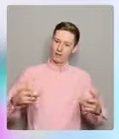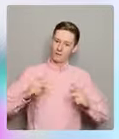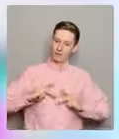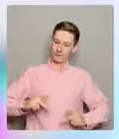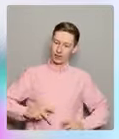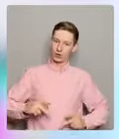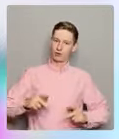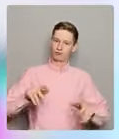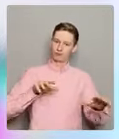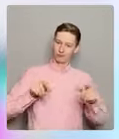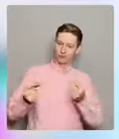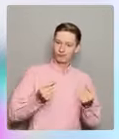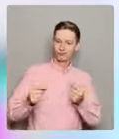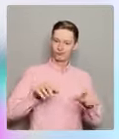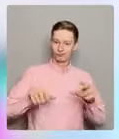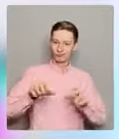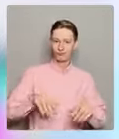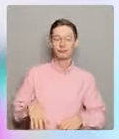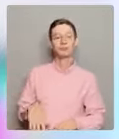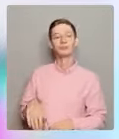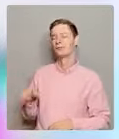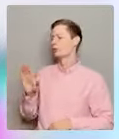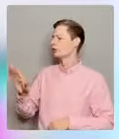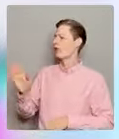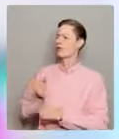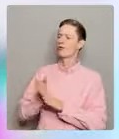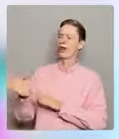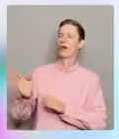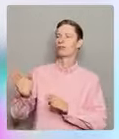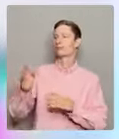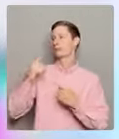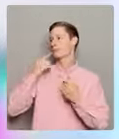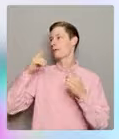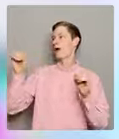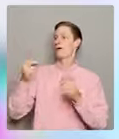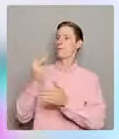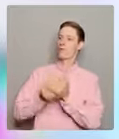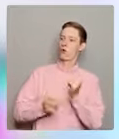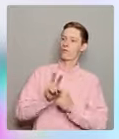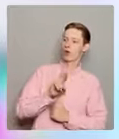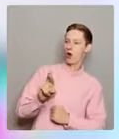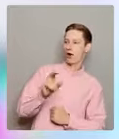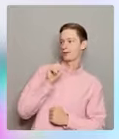You know, your career has spanned both massively successful VR and non-VR games.